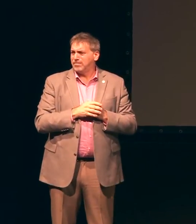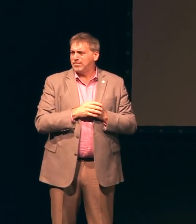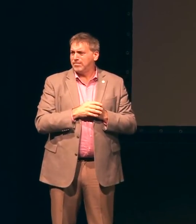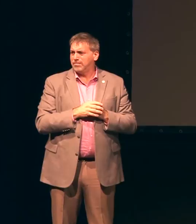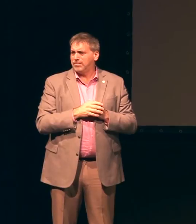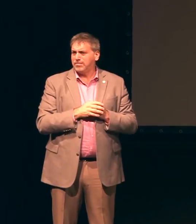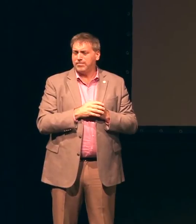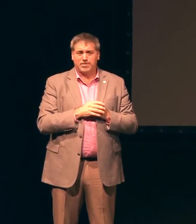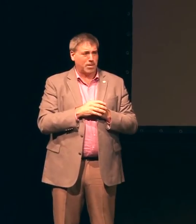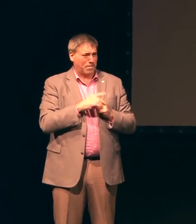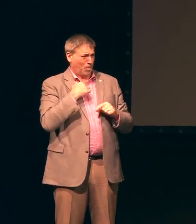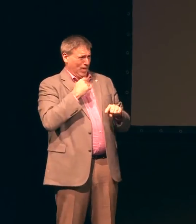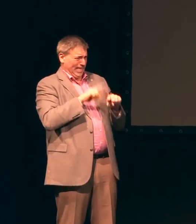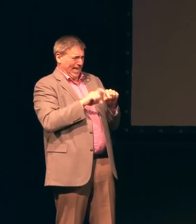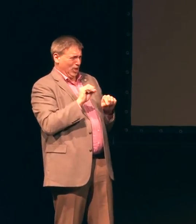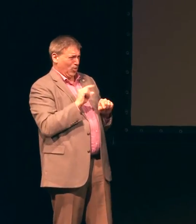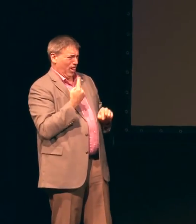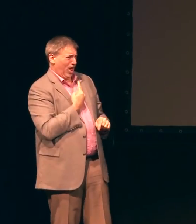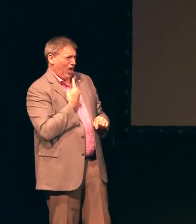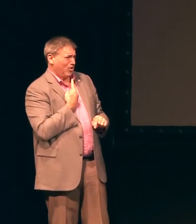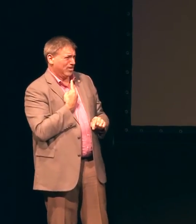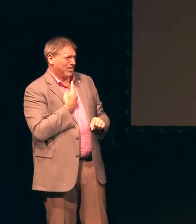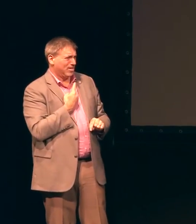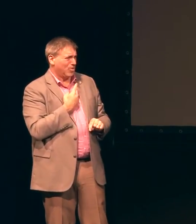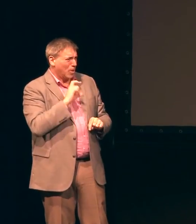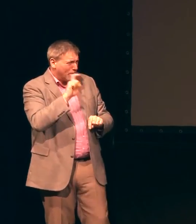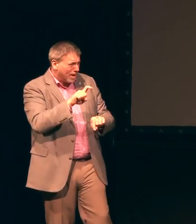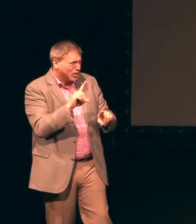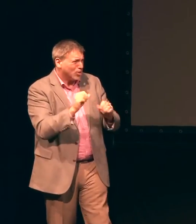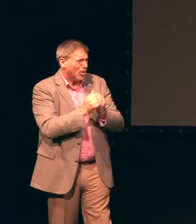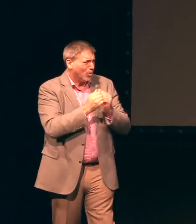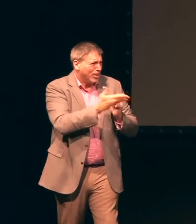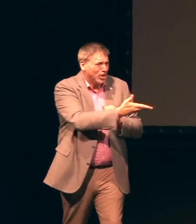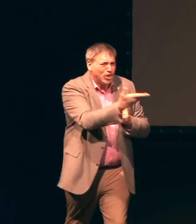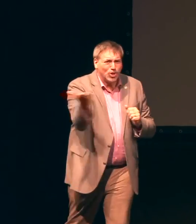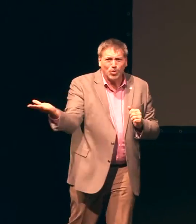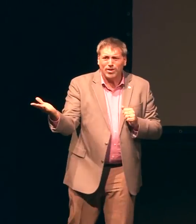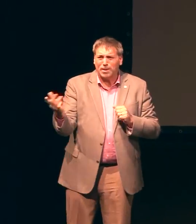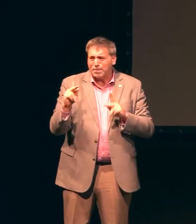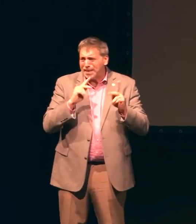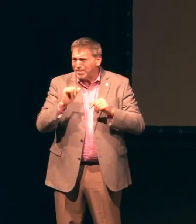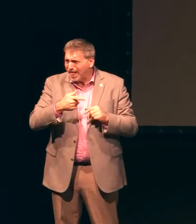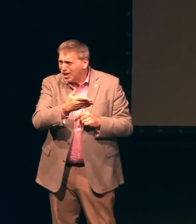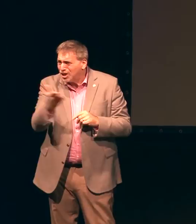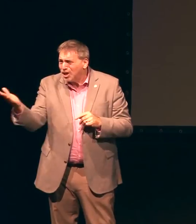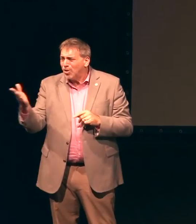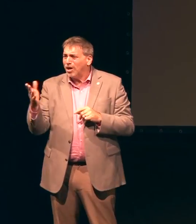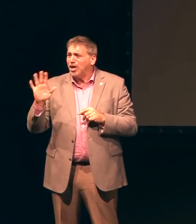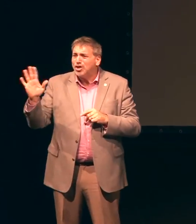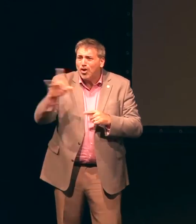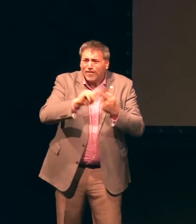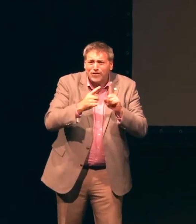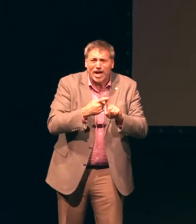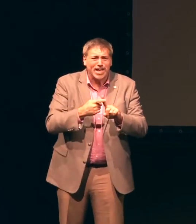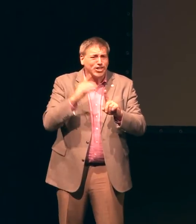country. We can't do it alone, though. We have to do it in partnership with you, with people like